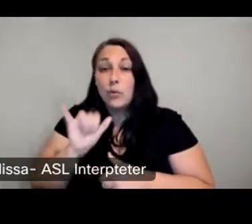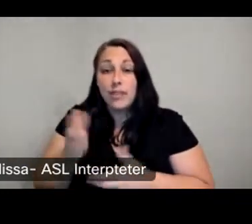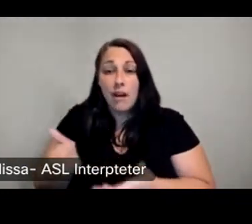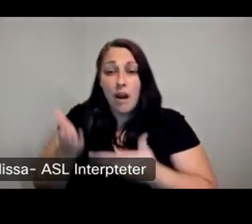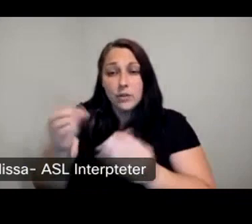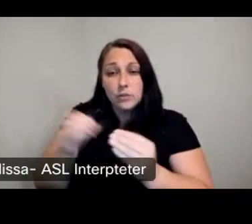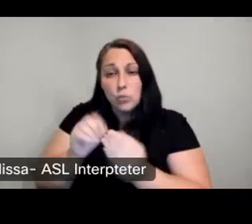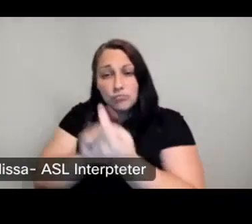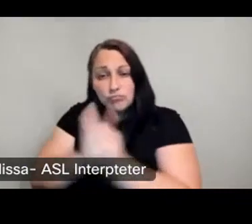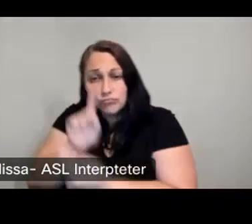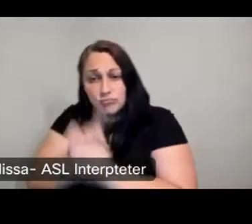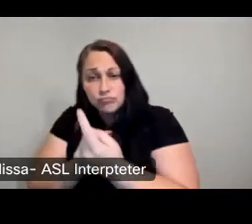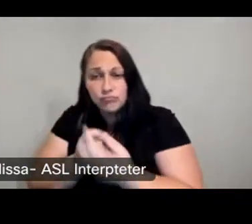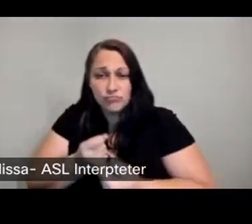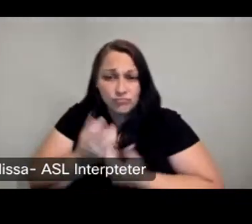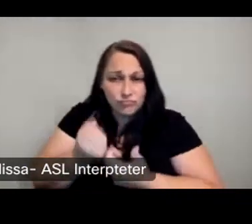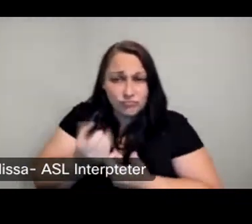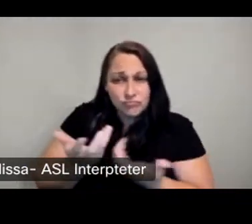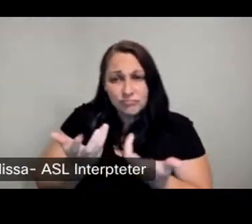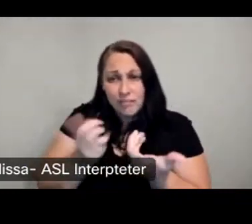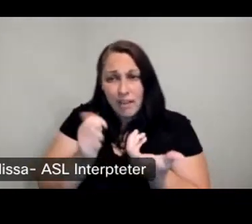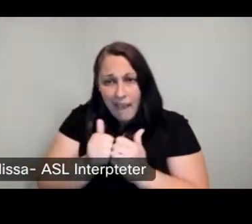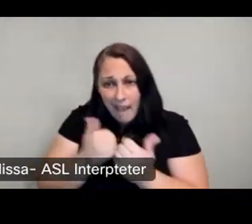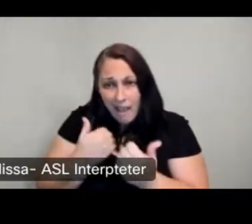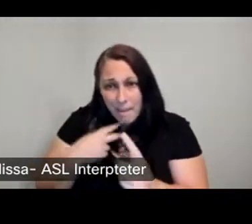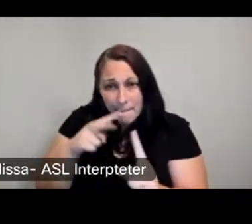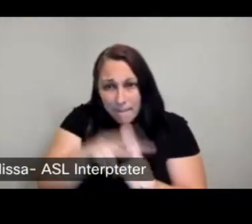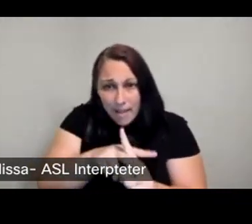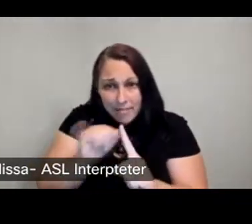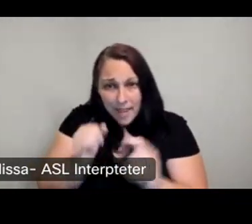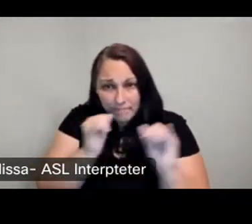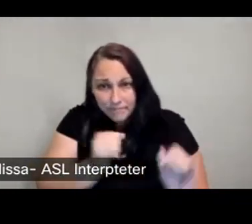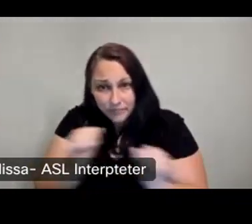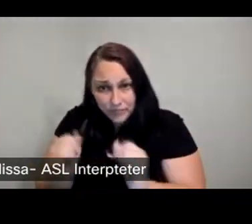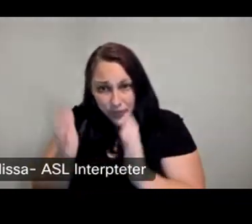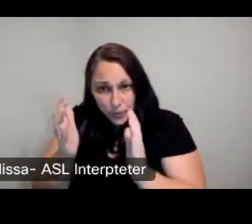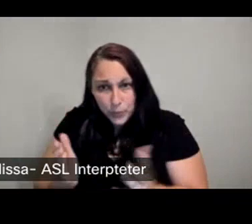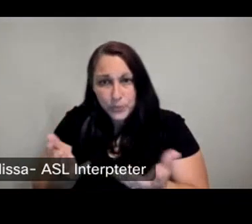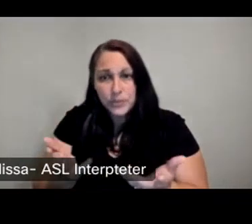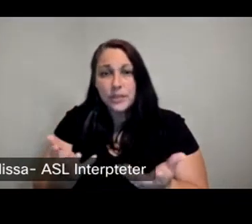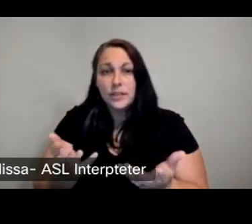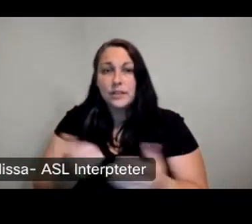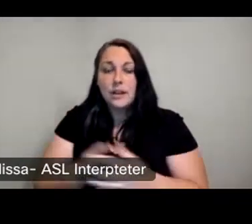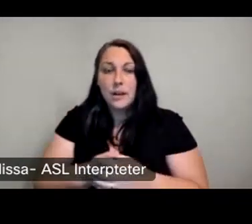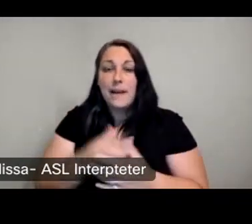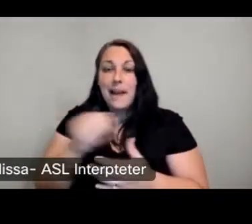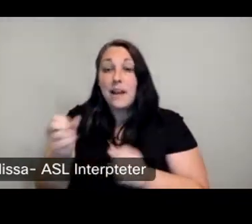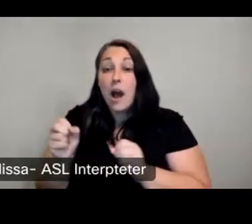how is this applicable to the individual opportunity for them to ask those questions